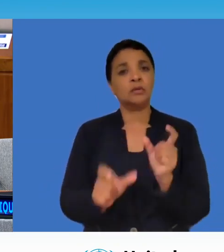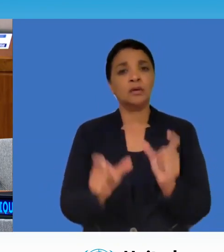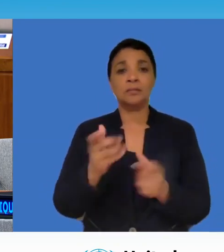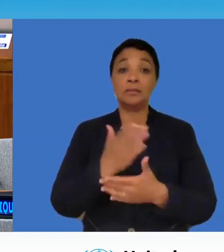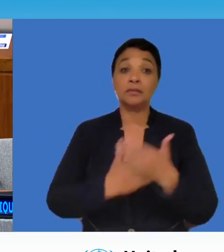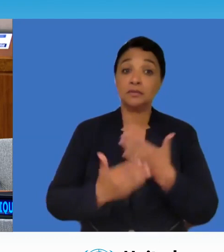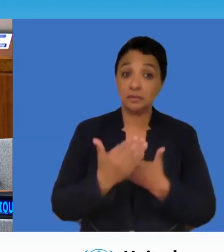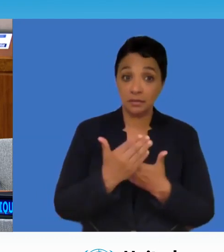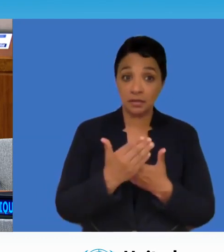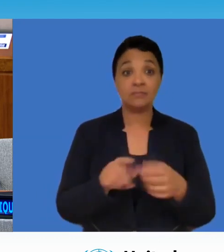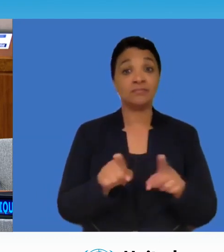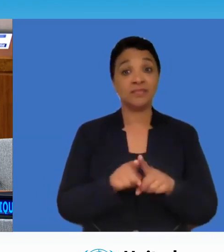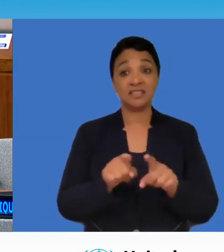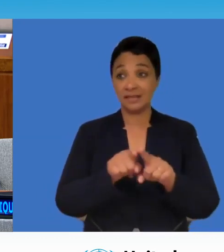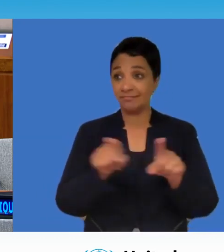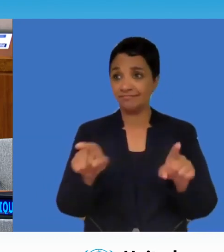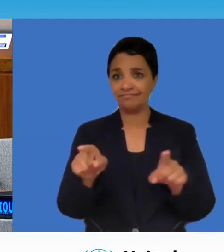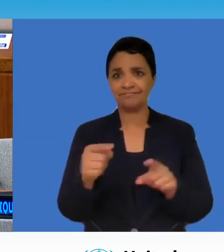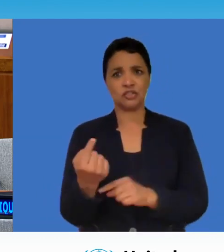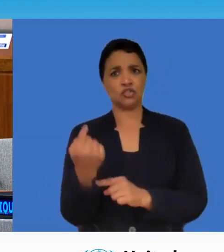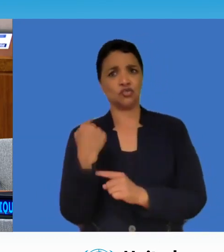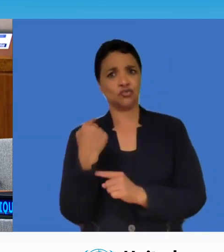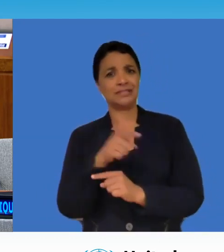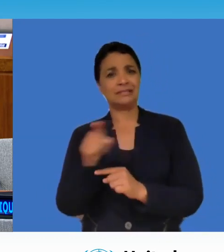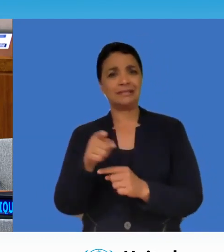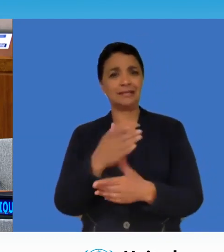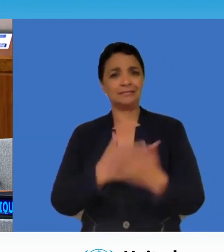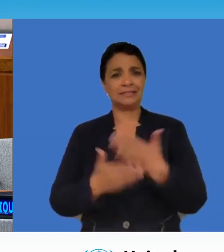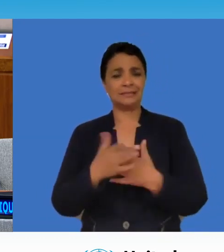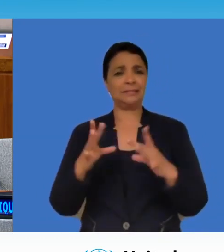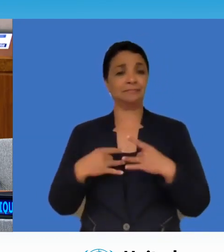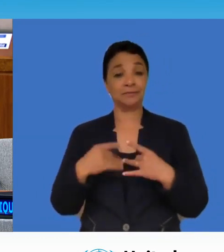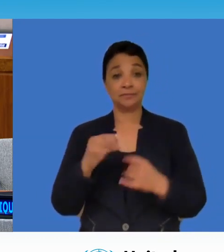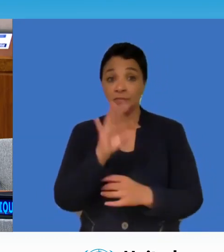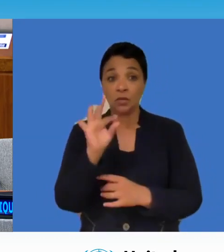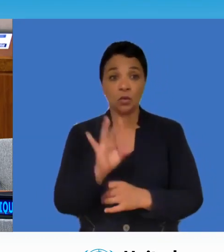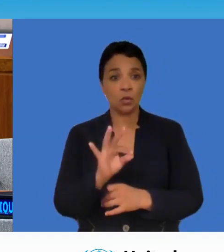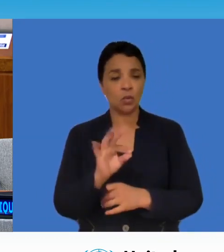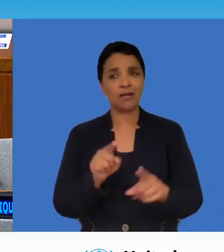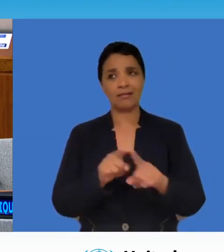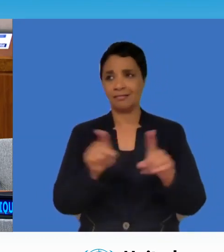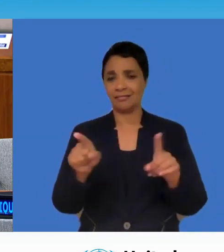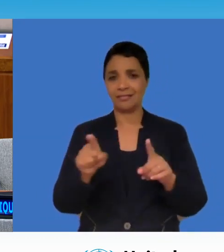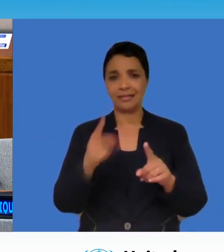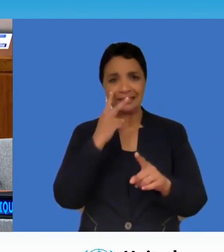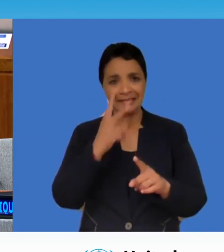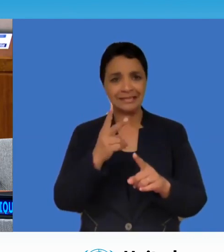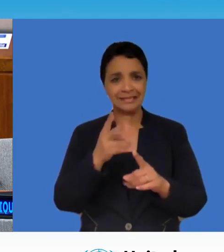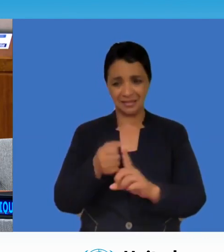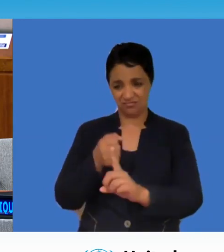those who recently became disabled due to their due to their Hunters atrocities it include among